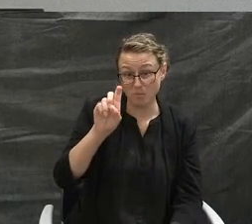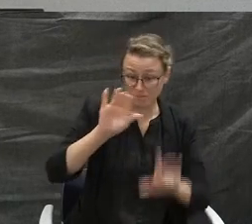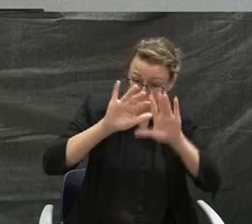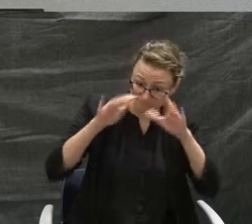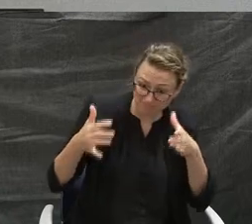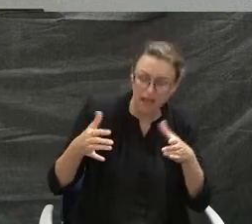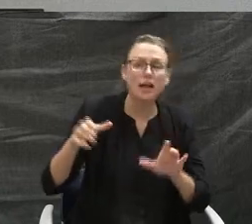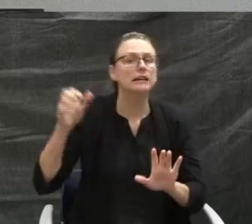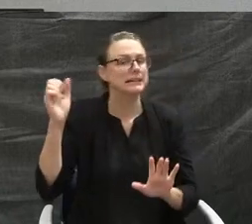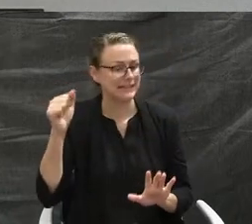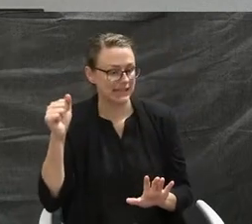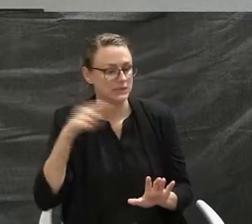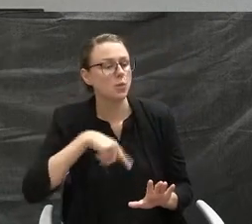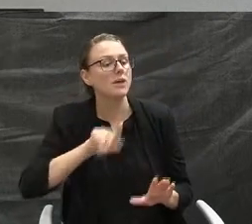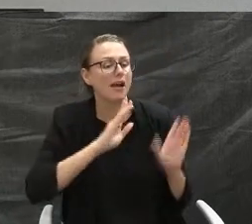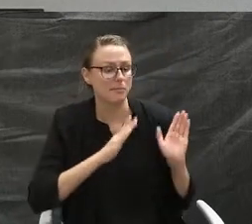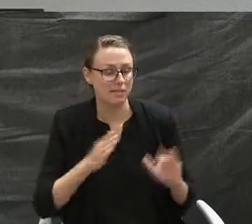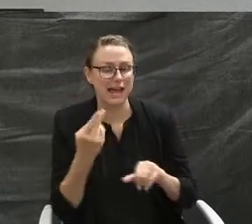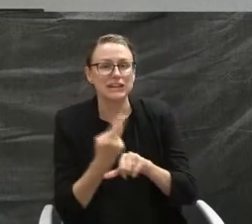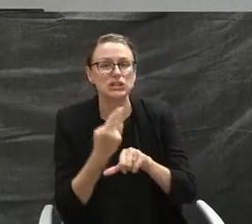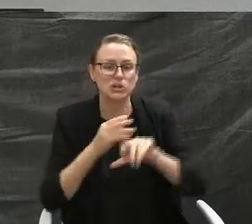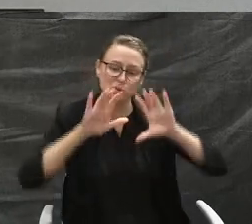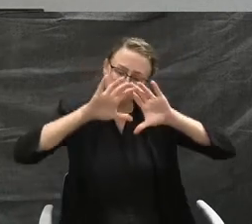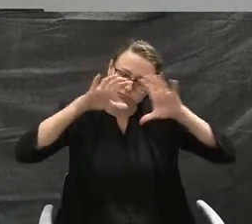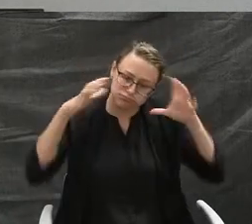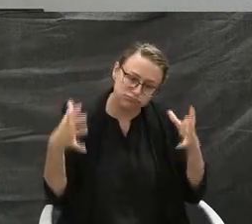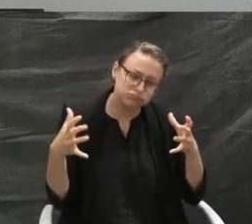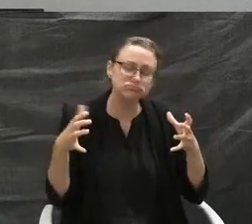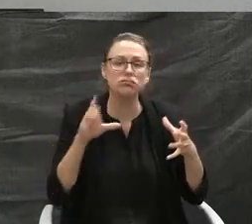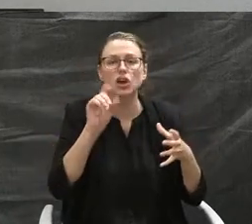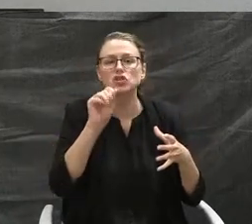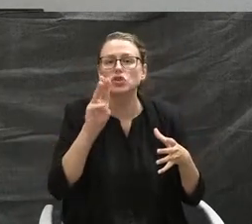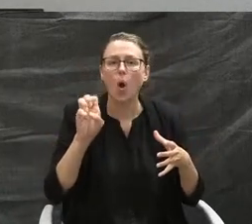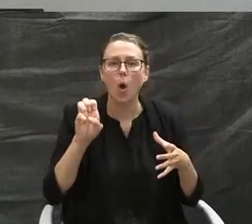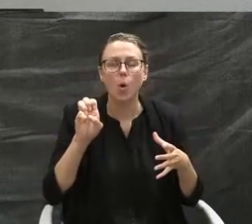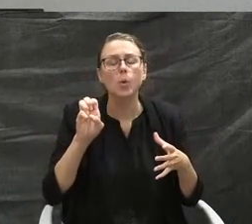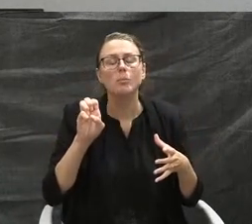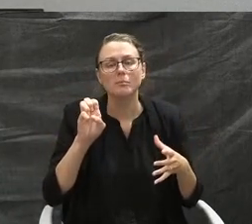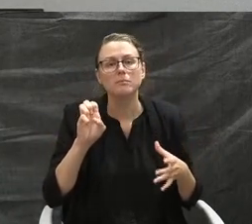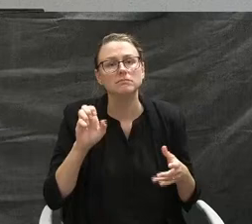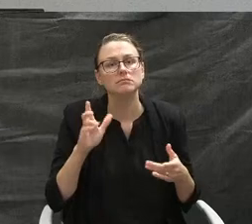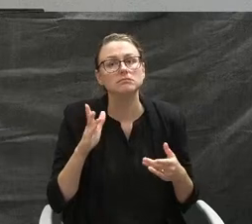We're planning to use the Dome. You know, it's up just part of